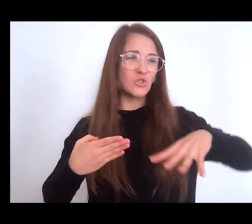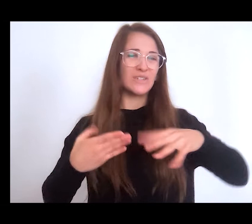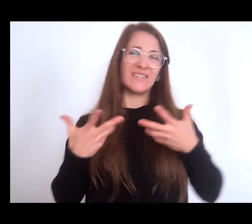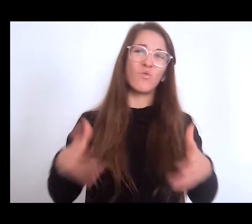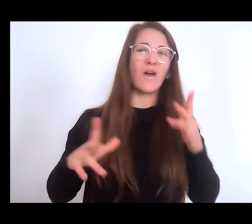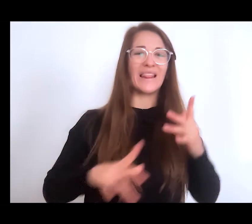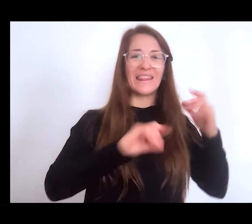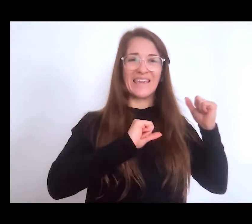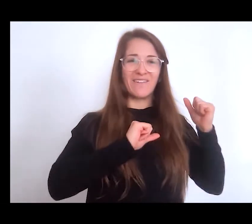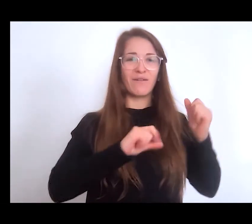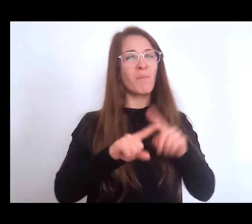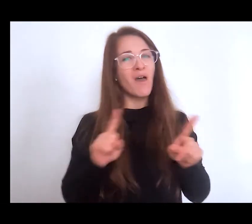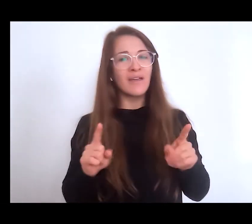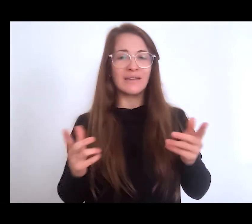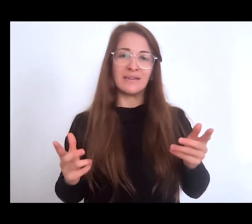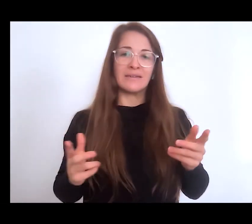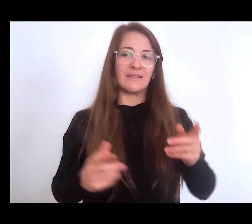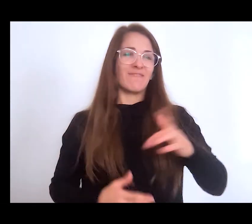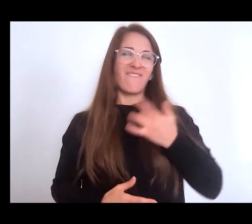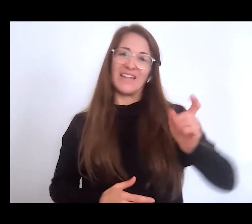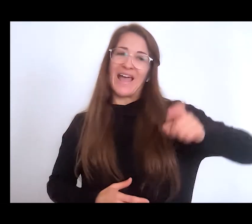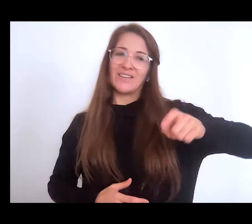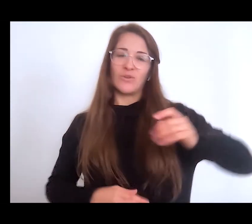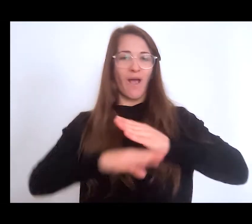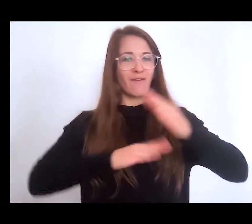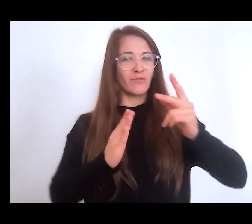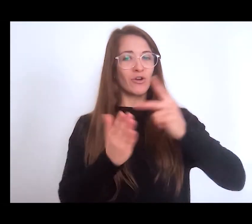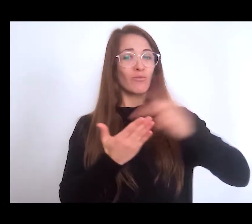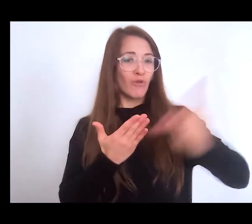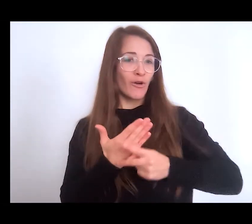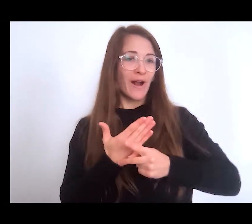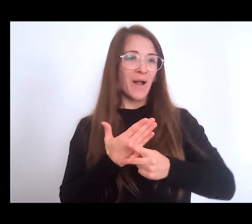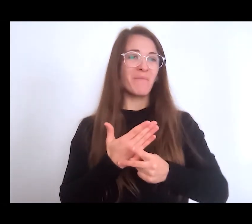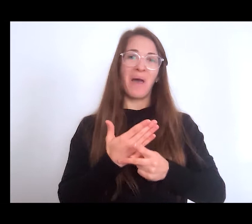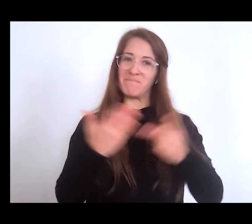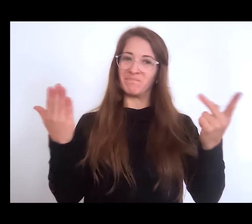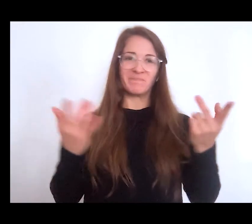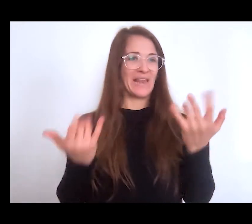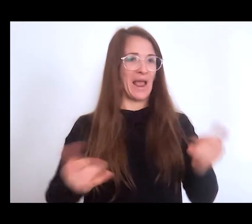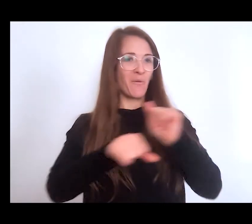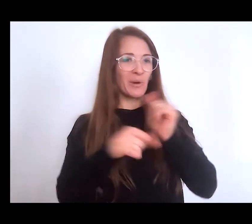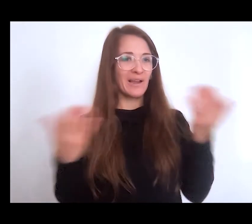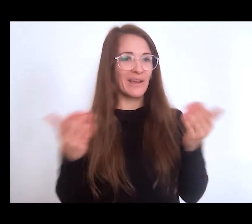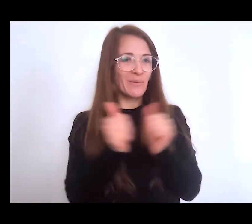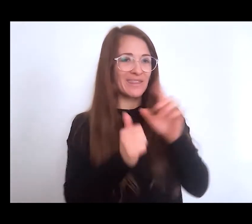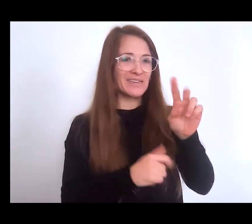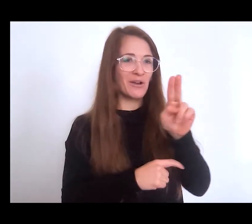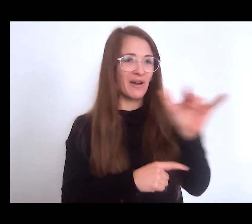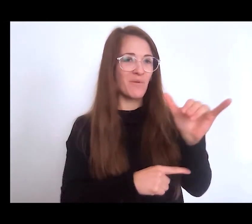AND I DIDN'T WANT TO LEAVE THE STUDENTS BUT I FELT THAT IS WHAT I NEEDED TO DO. AFTER THE PROGRAM I FOUND MYSELF